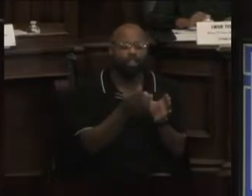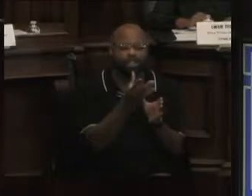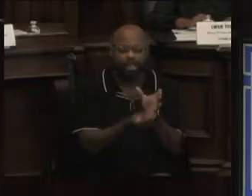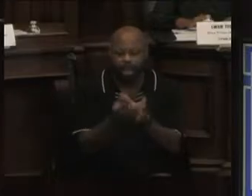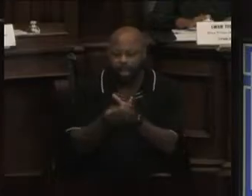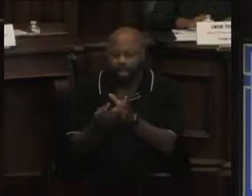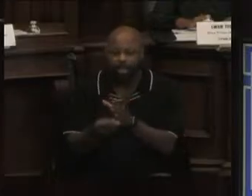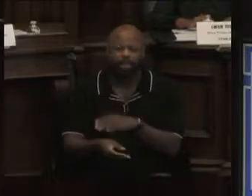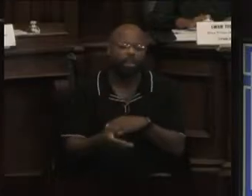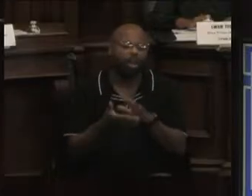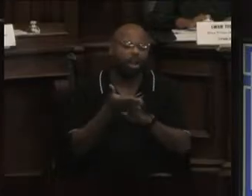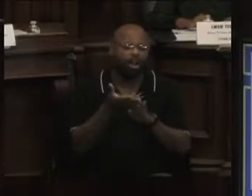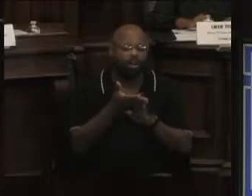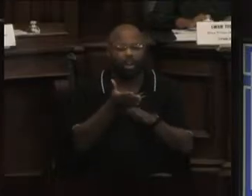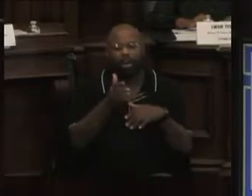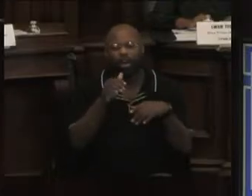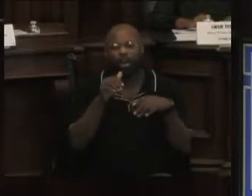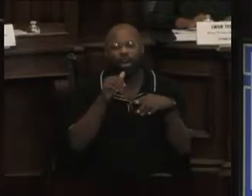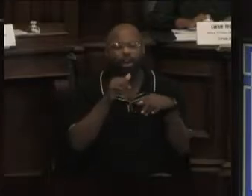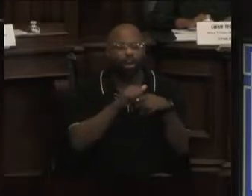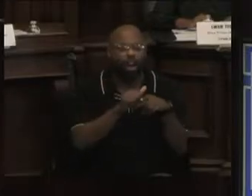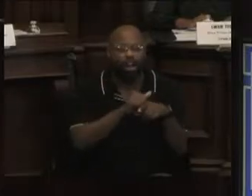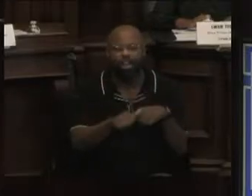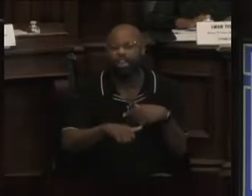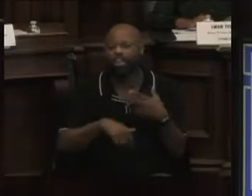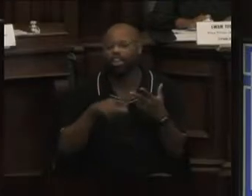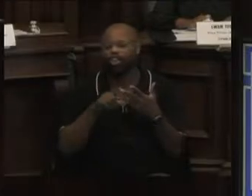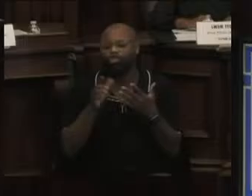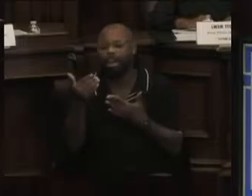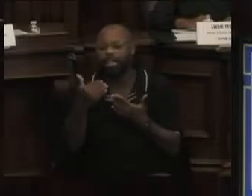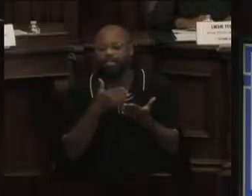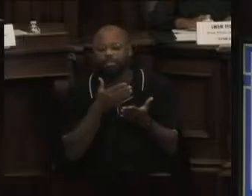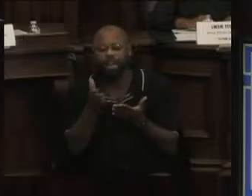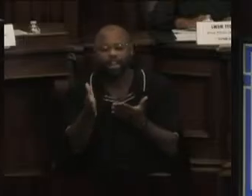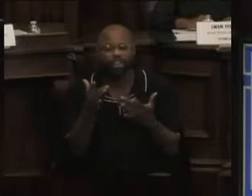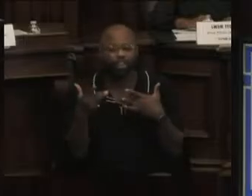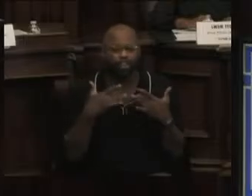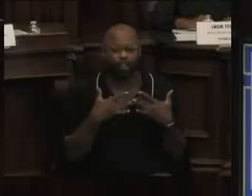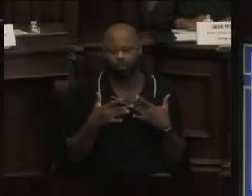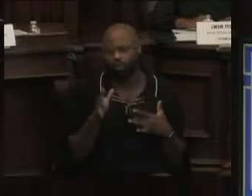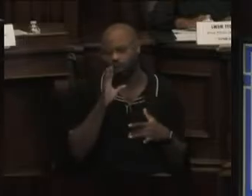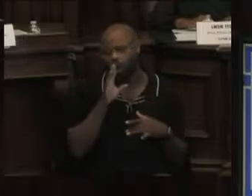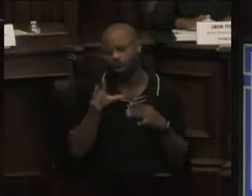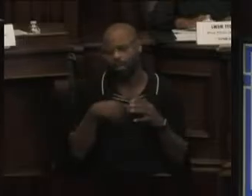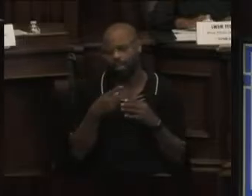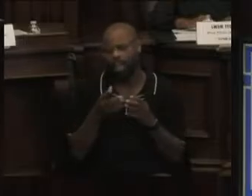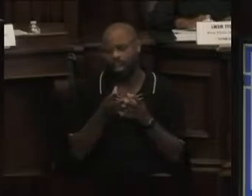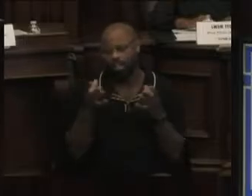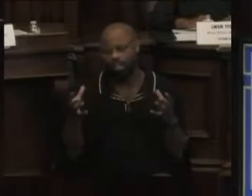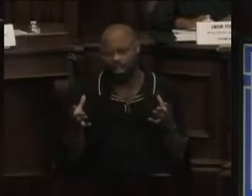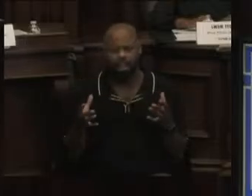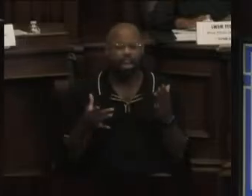systemic issues. So where are there policy gaps operational